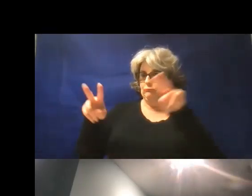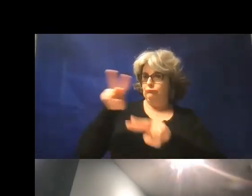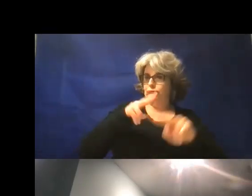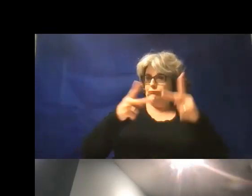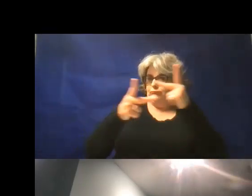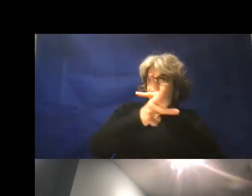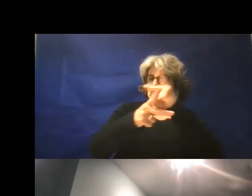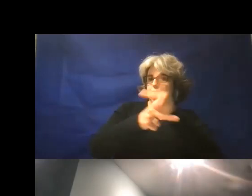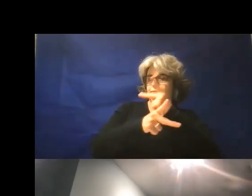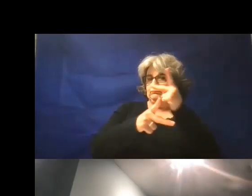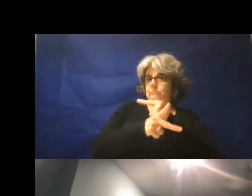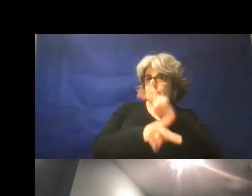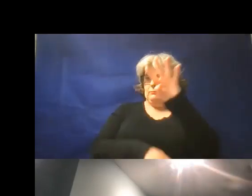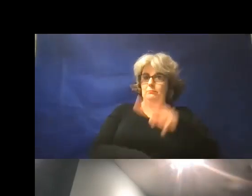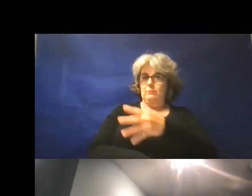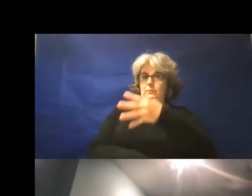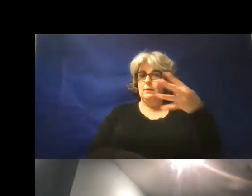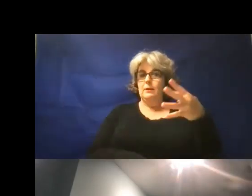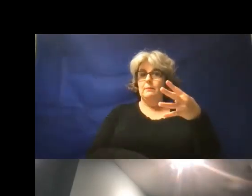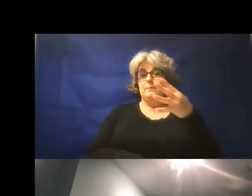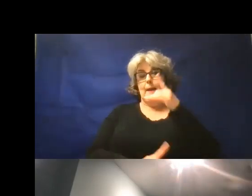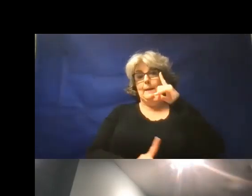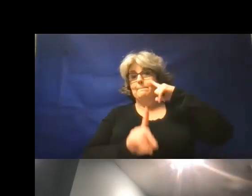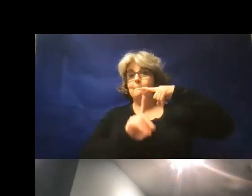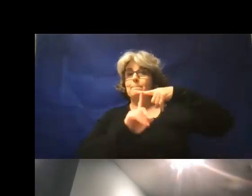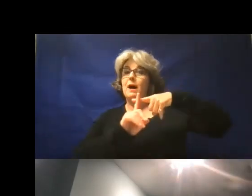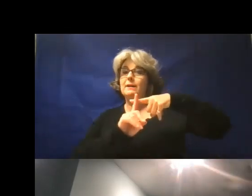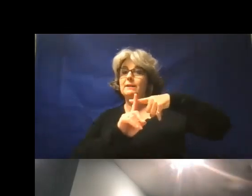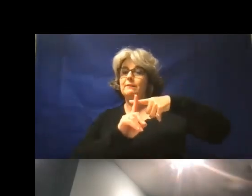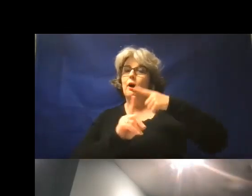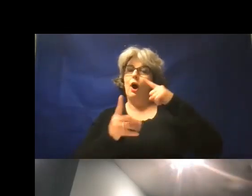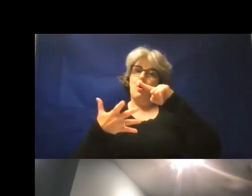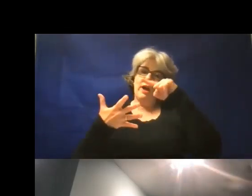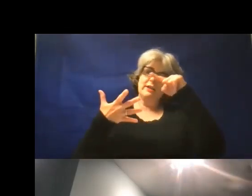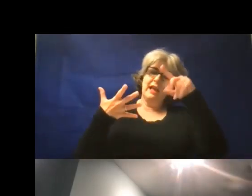matrix but they've never been just positive for us we also look at a number of other